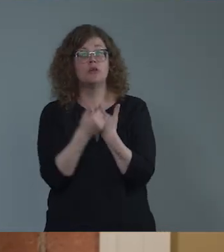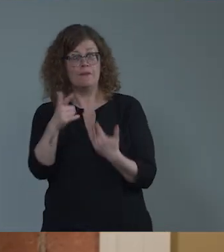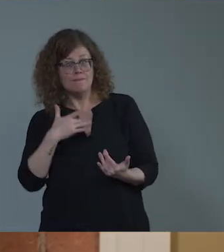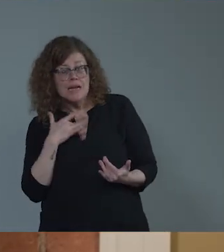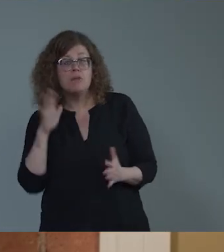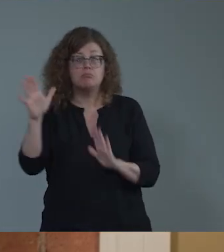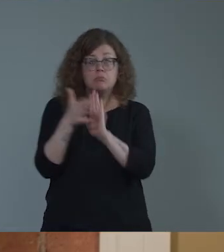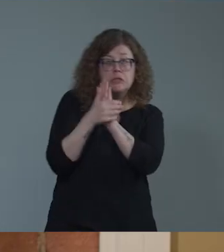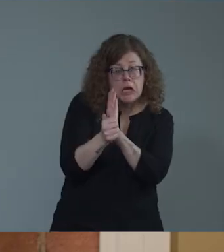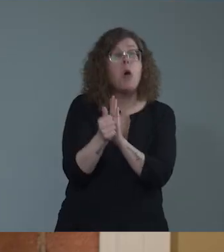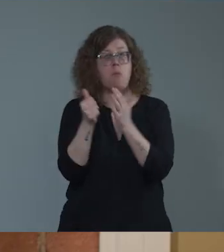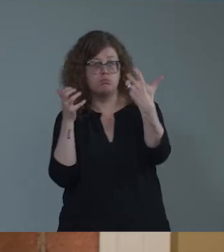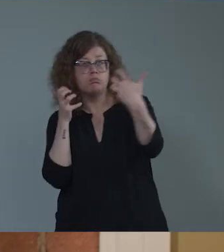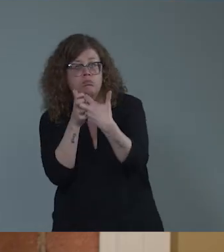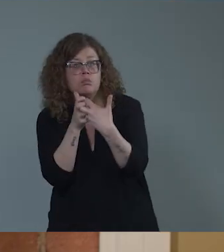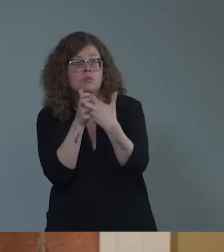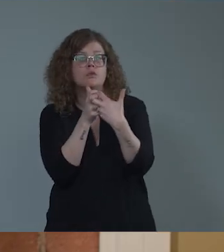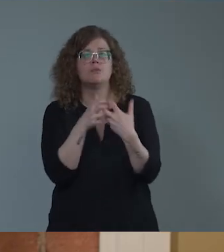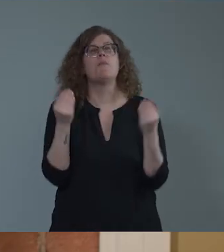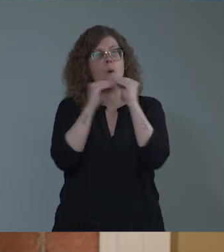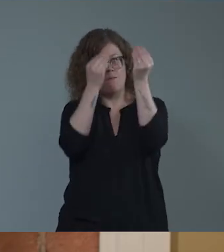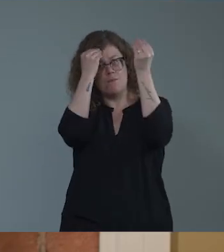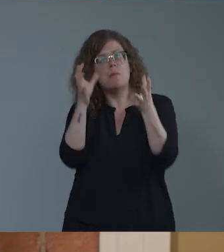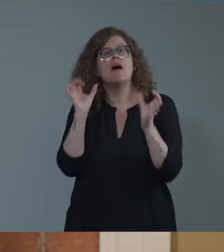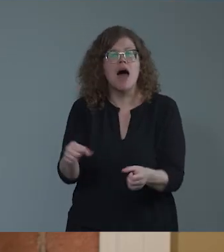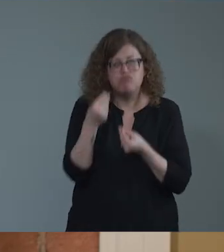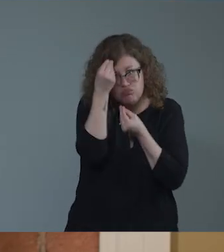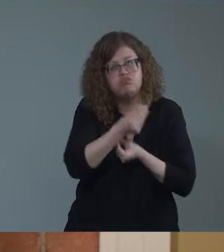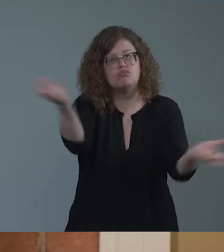if they want to apply to that project, and if they feel their skills align.